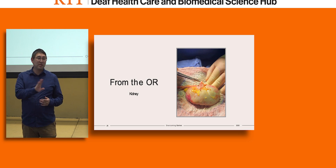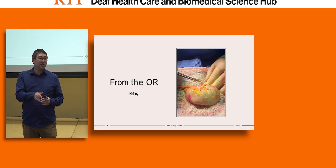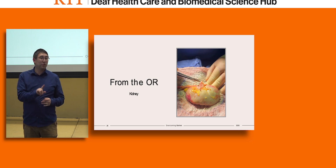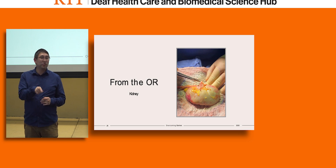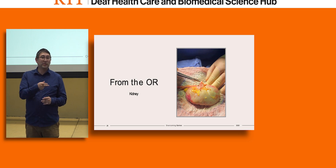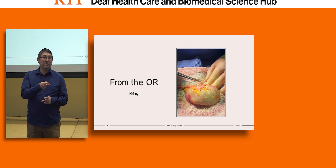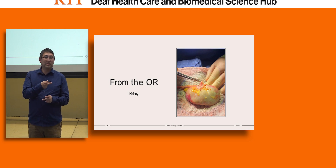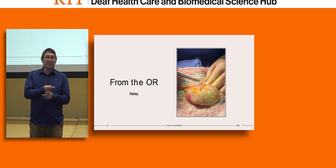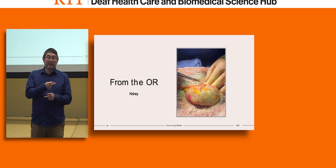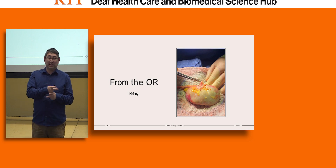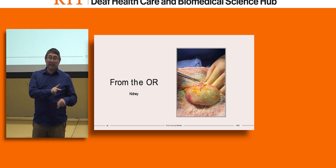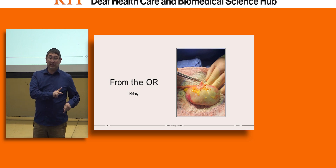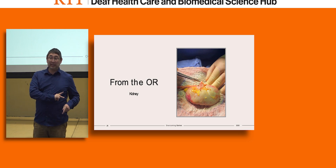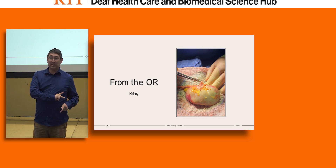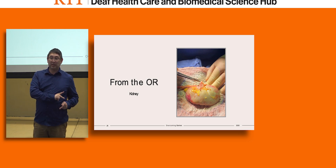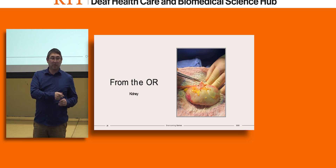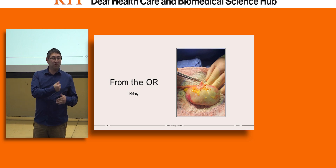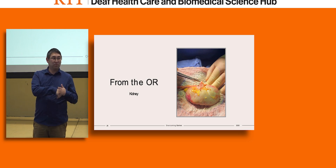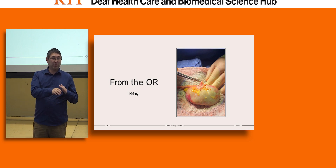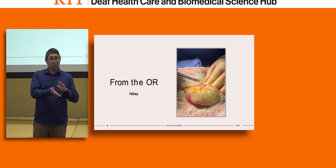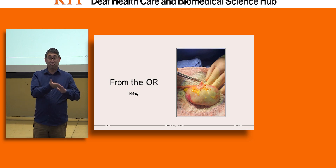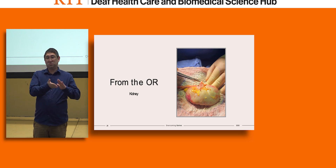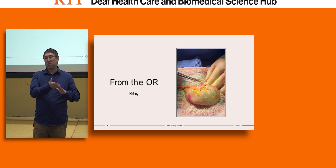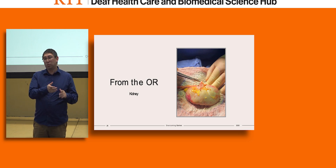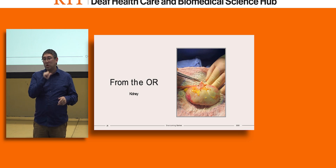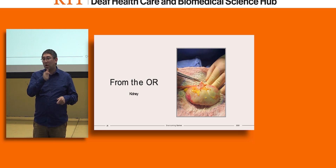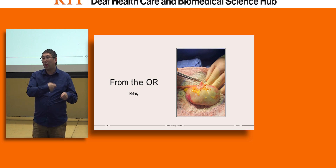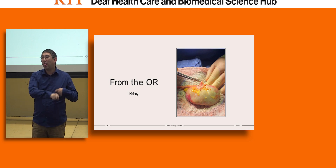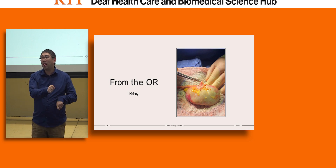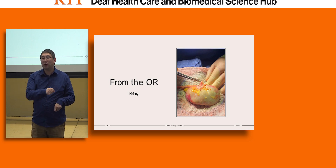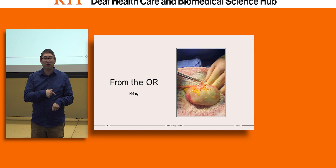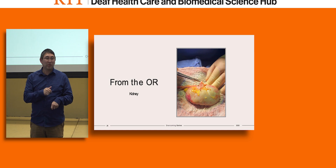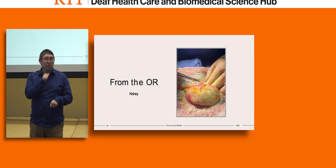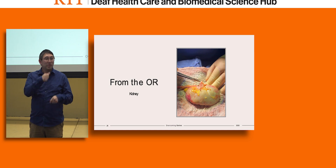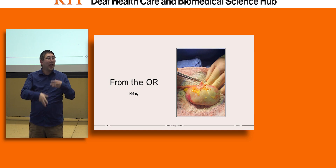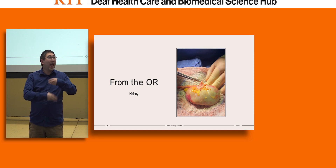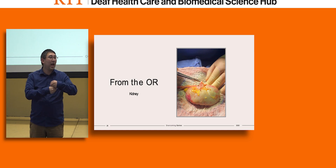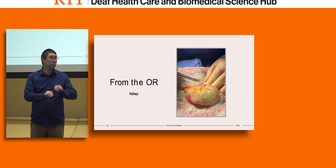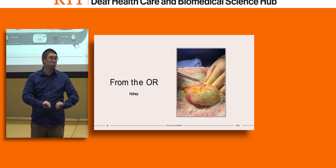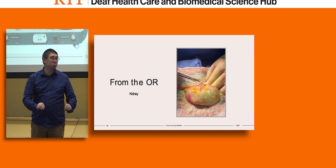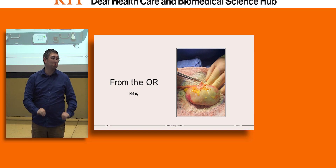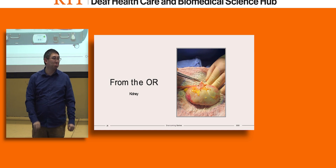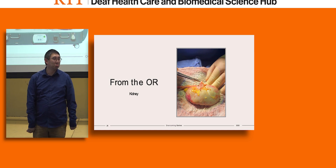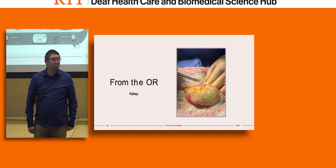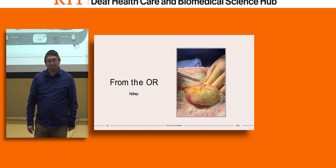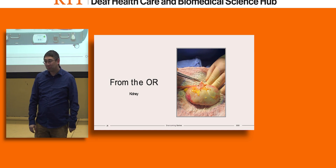the kidneys that people are born with that aren't working well. We'll put an extra kidney in there.